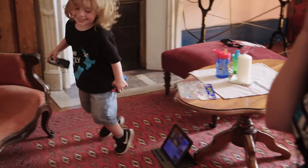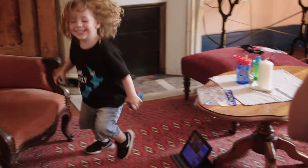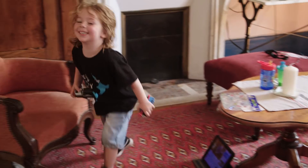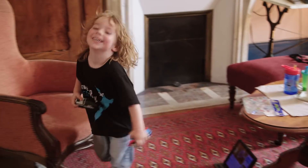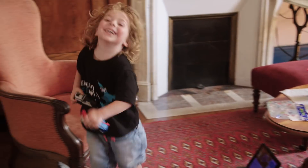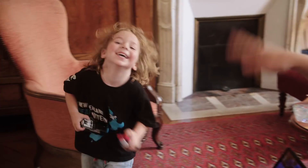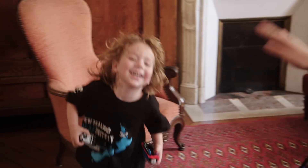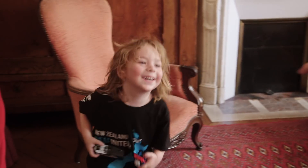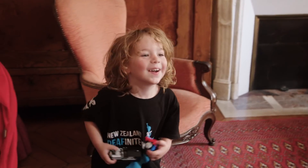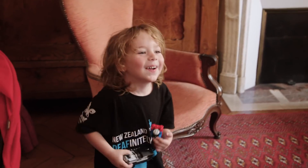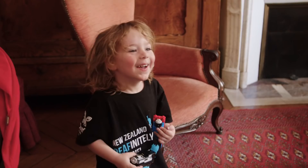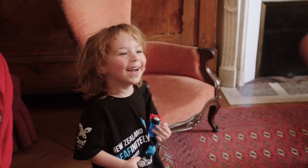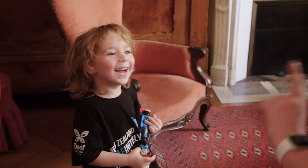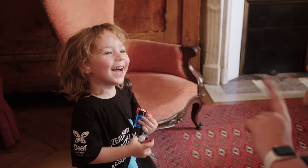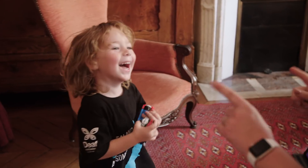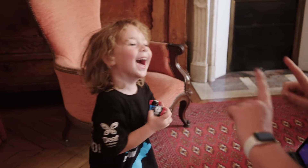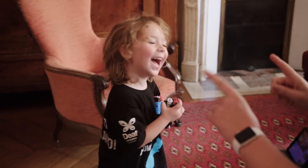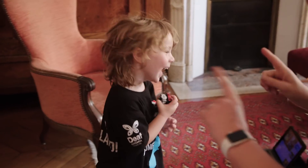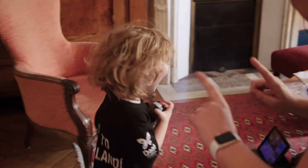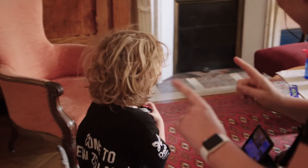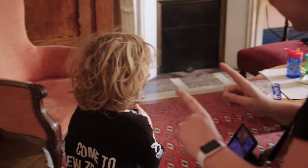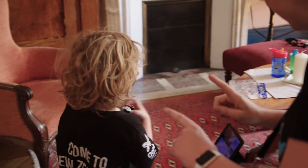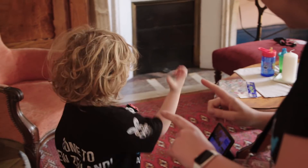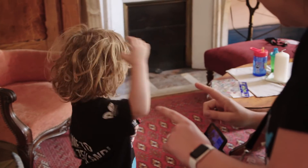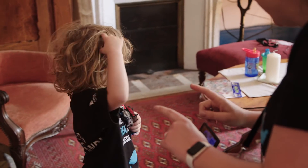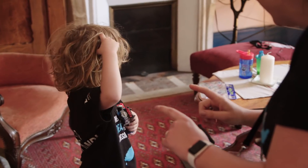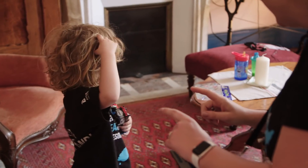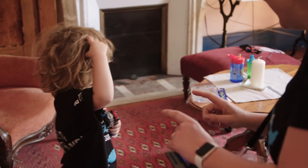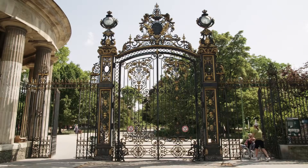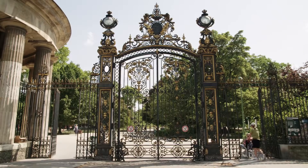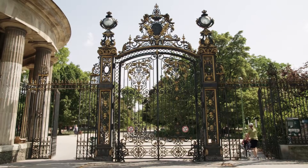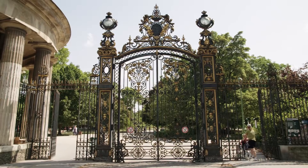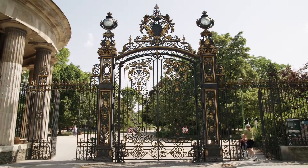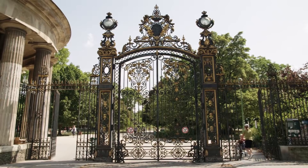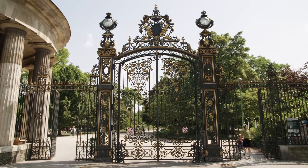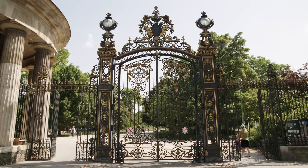because we'd done so much fighting the system with Zoe's education.